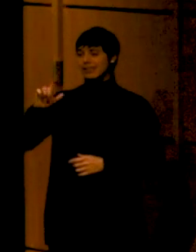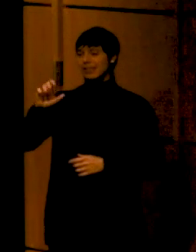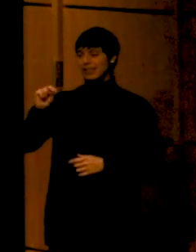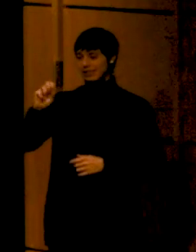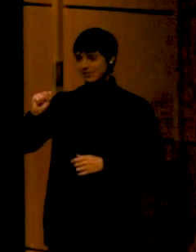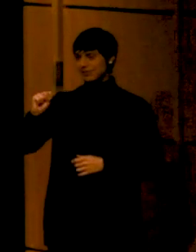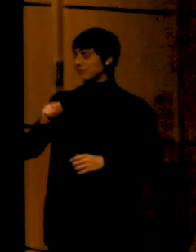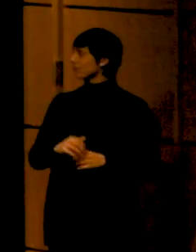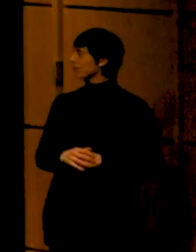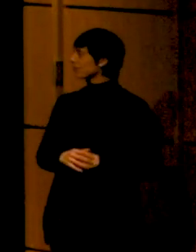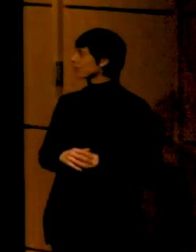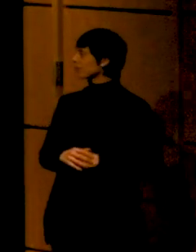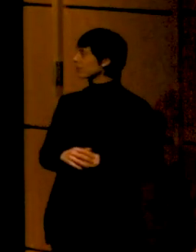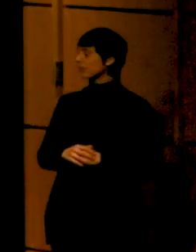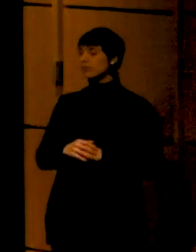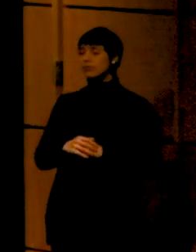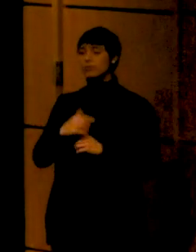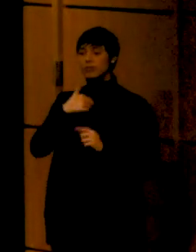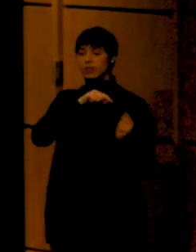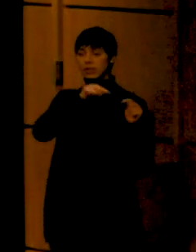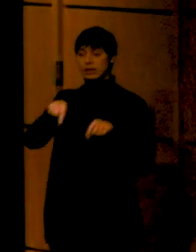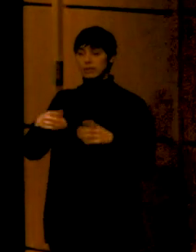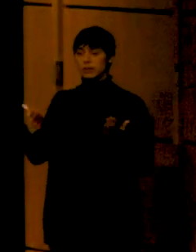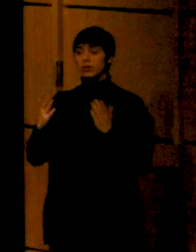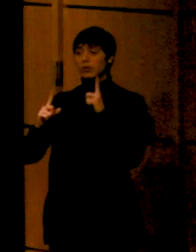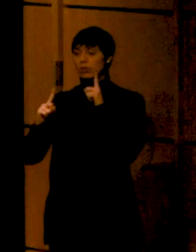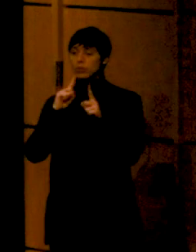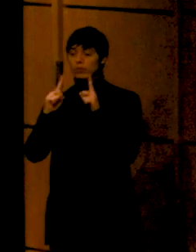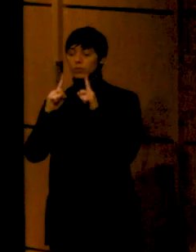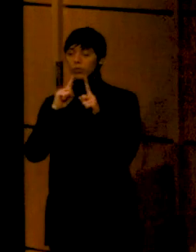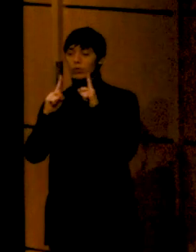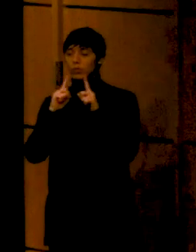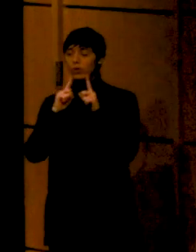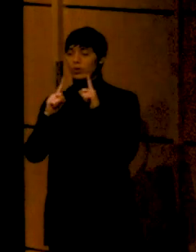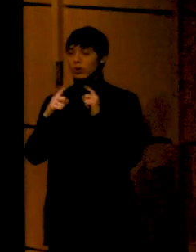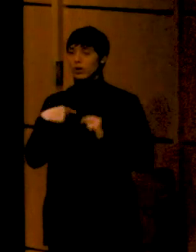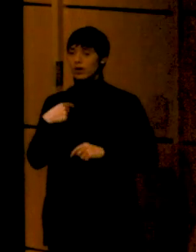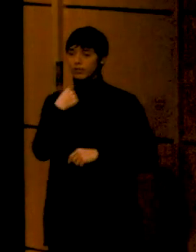When I came here to interview I told Brian with great, should never have done this on